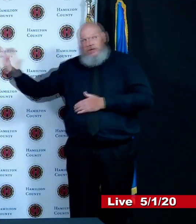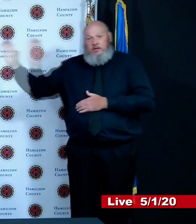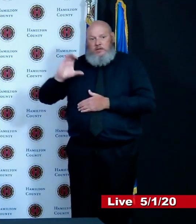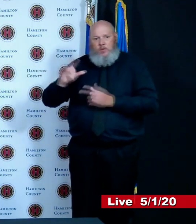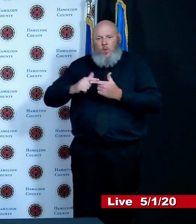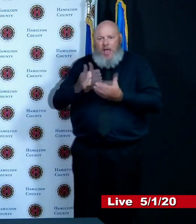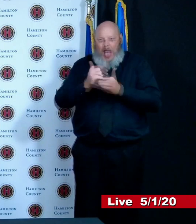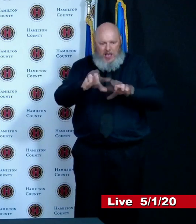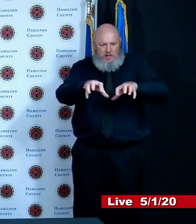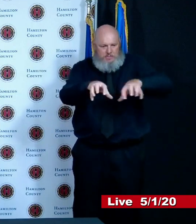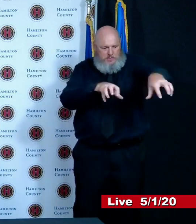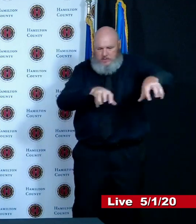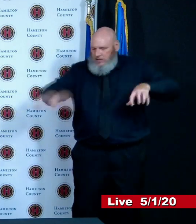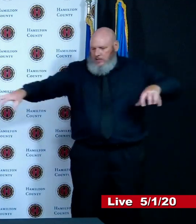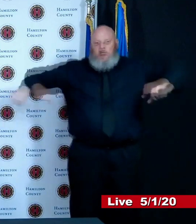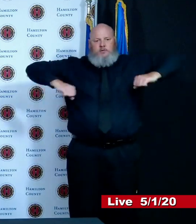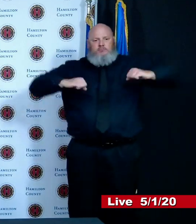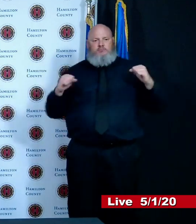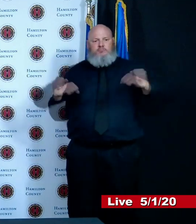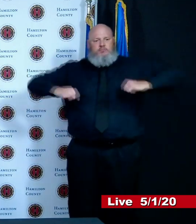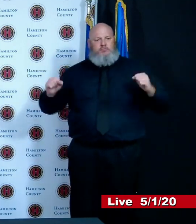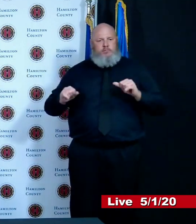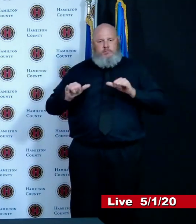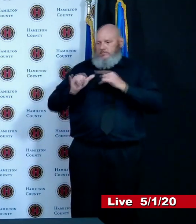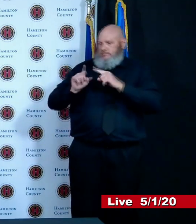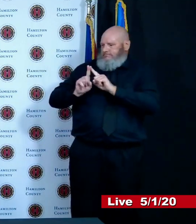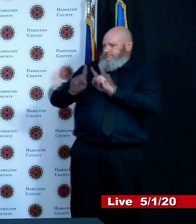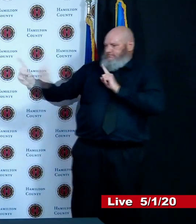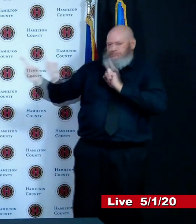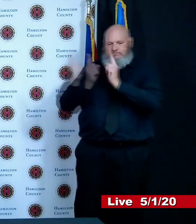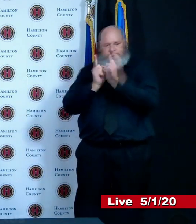has been opened to allow for that work to continue in a safe way thanks to Andy